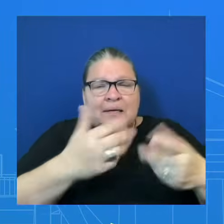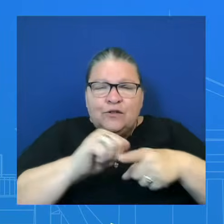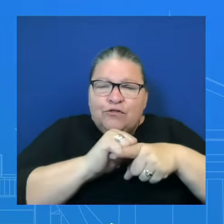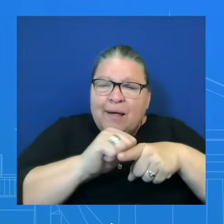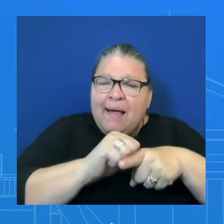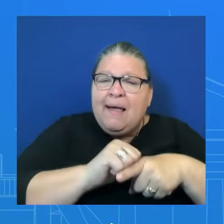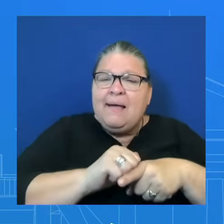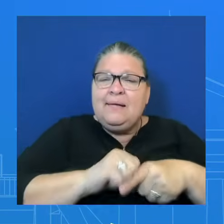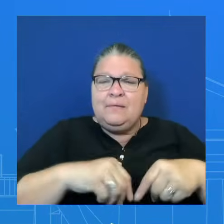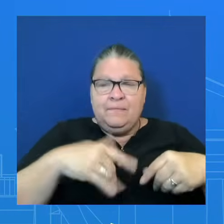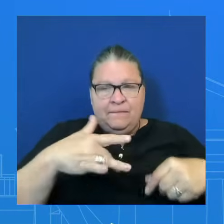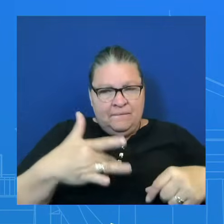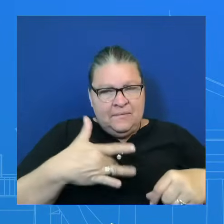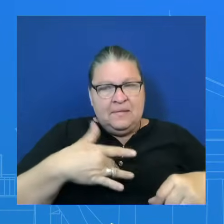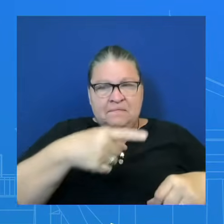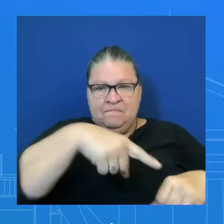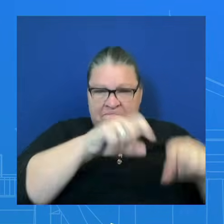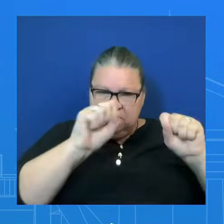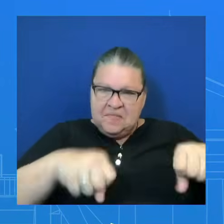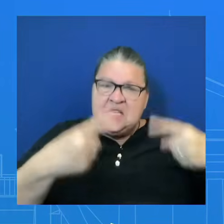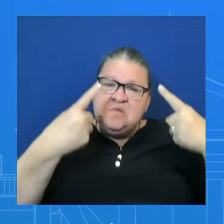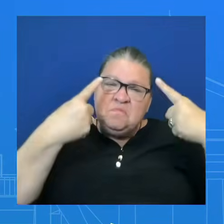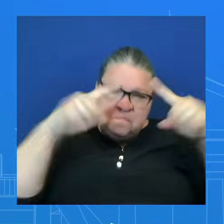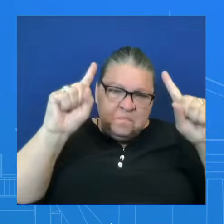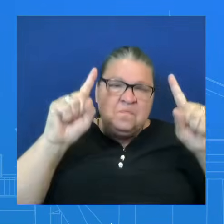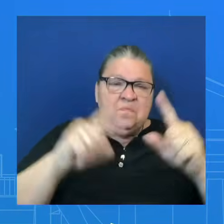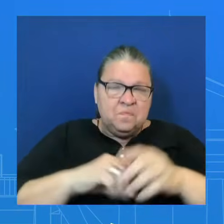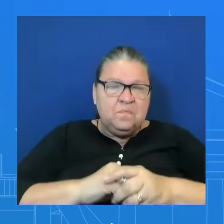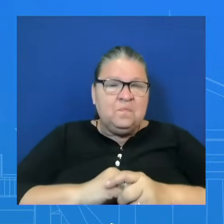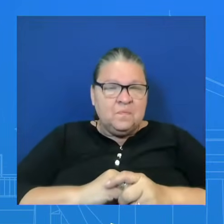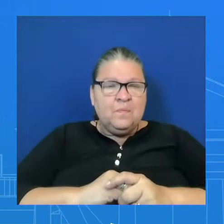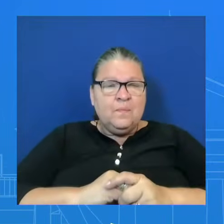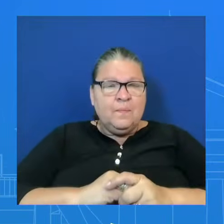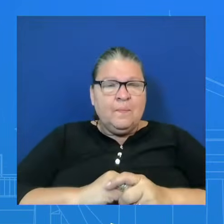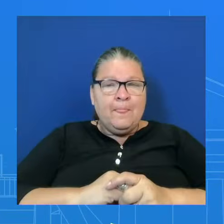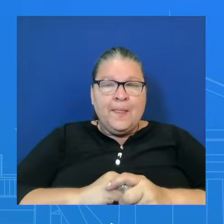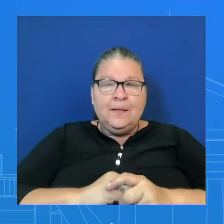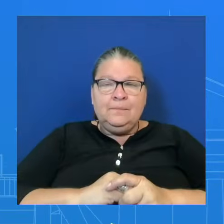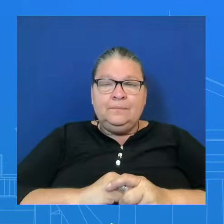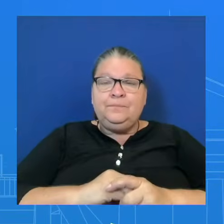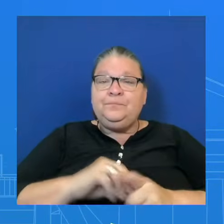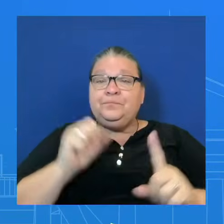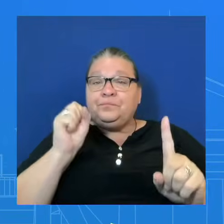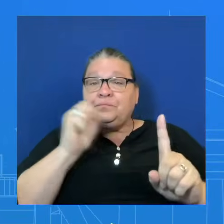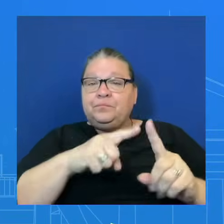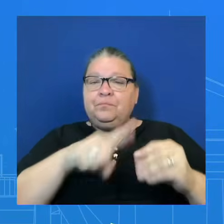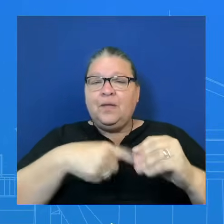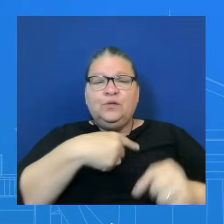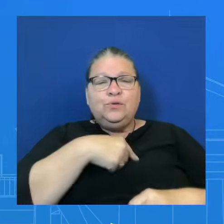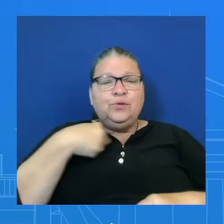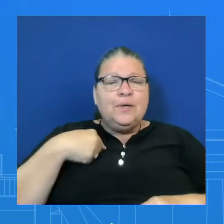Do you think, though, all of these incidents are sort of an effort to intimidate or impact